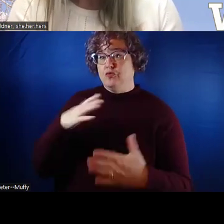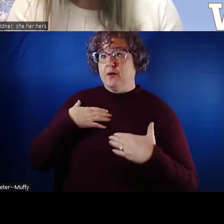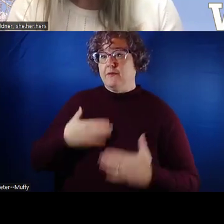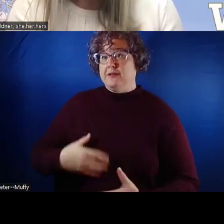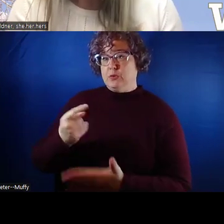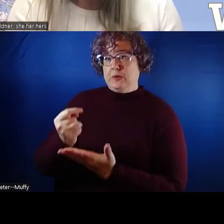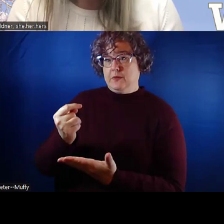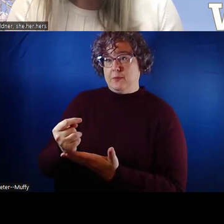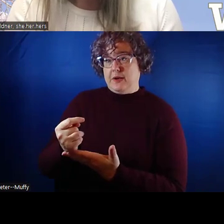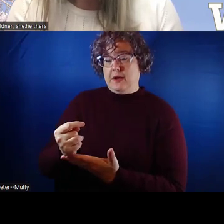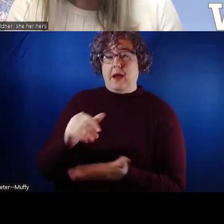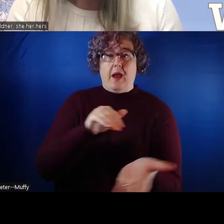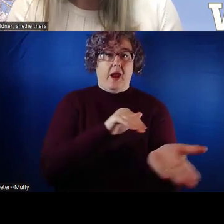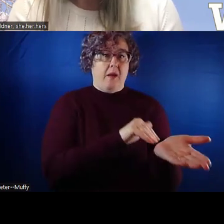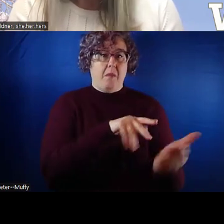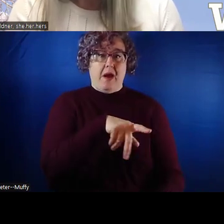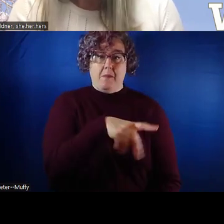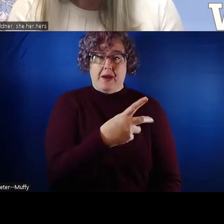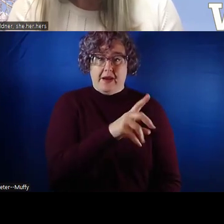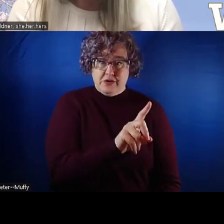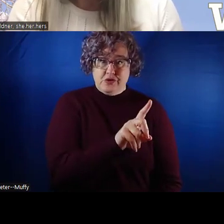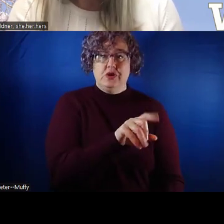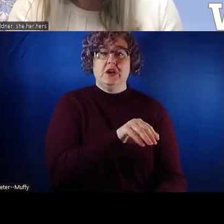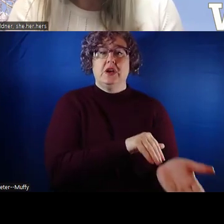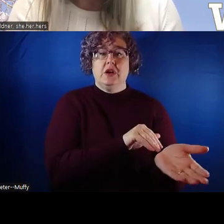And my doctoral work was also in disability studies.